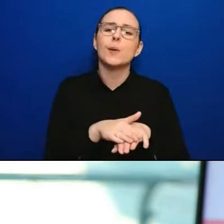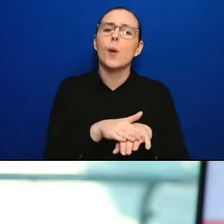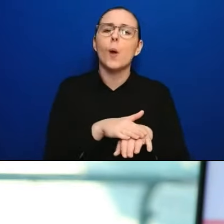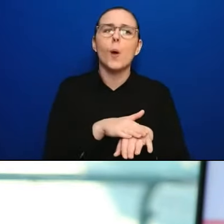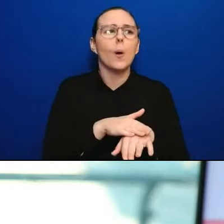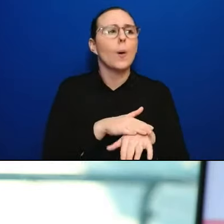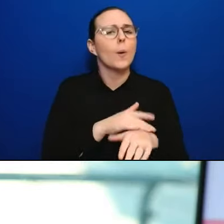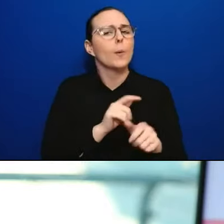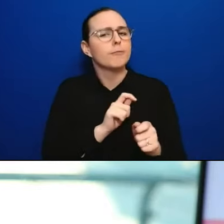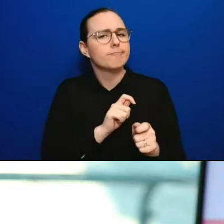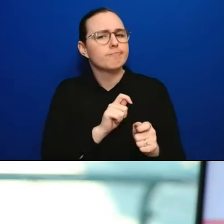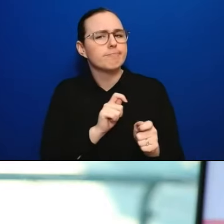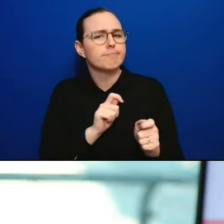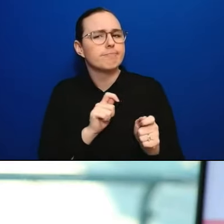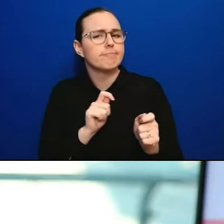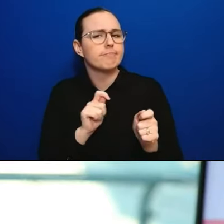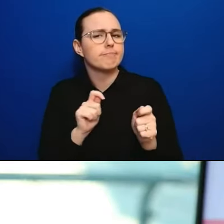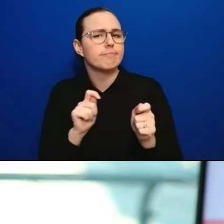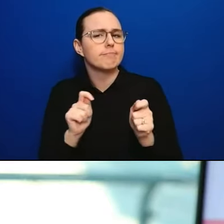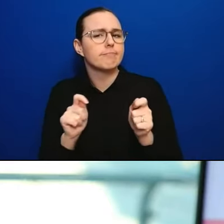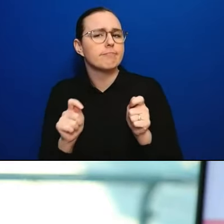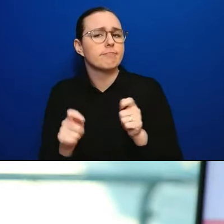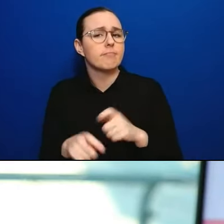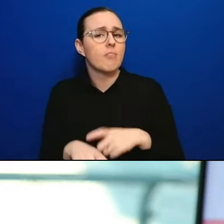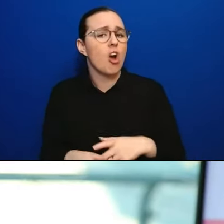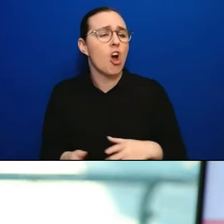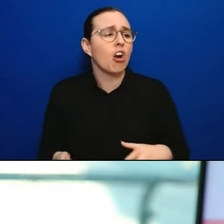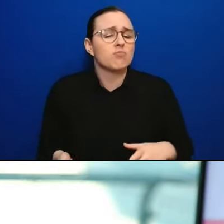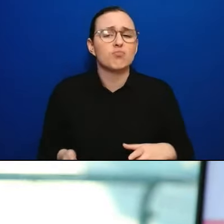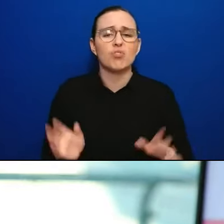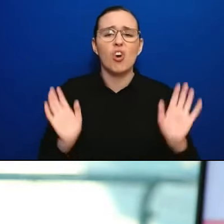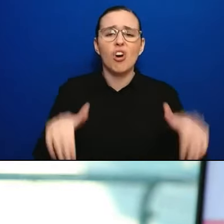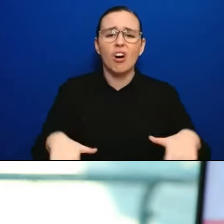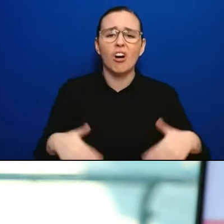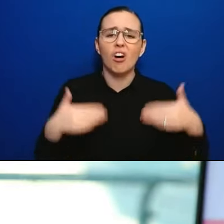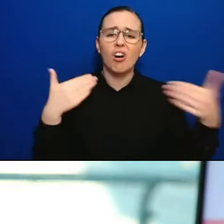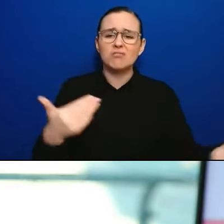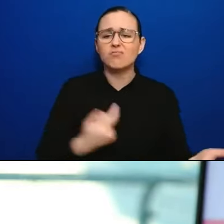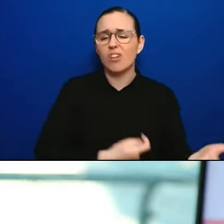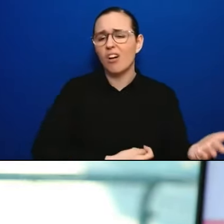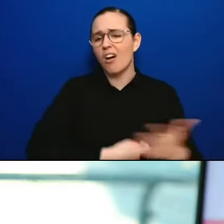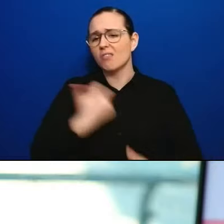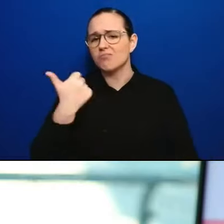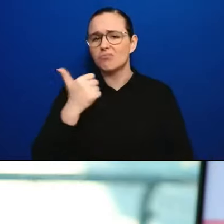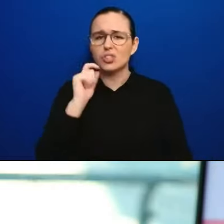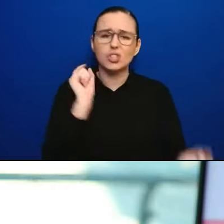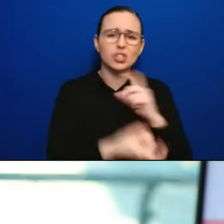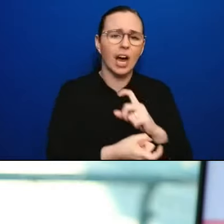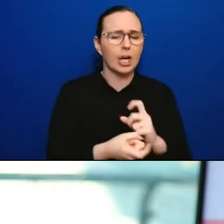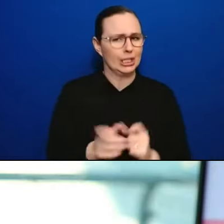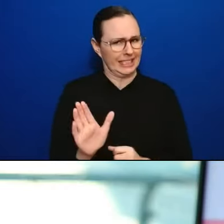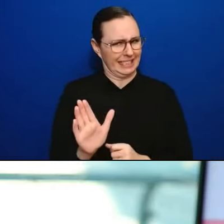switch. It will be, again, increasing the dimmer switch. A gradual turning of the dial.